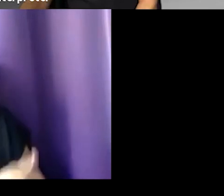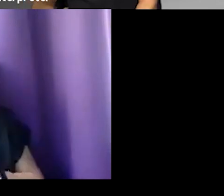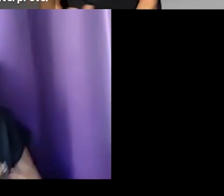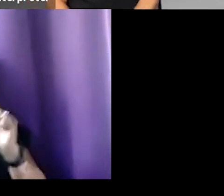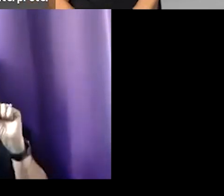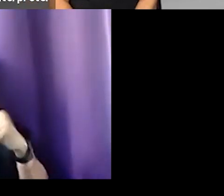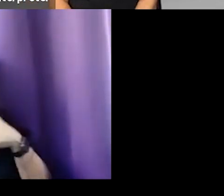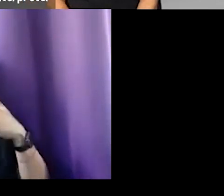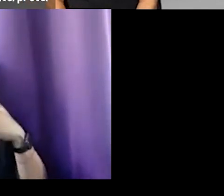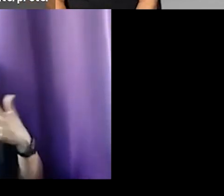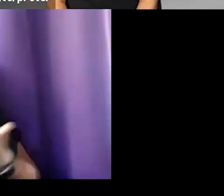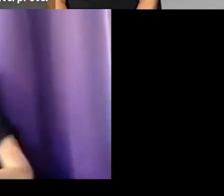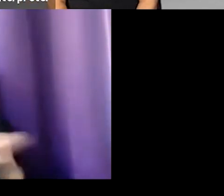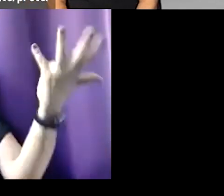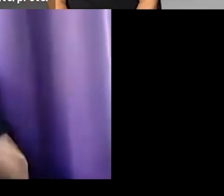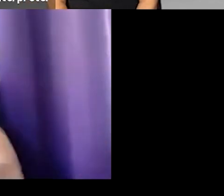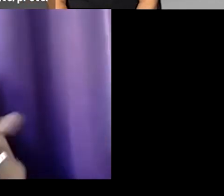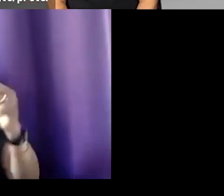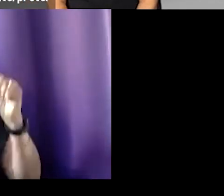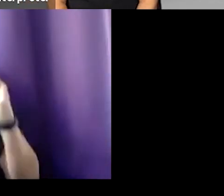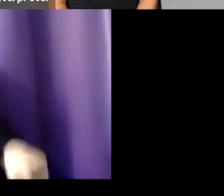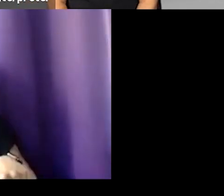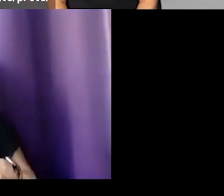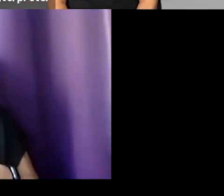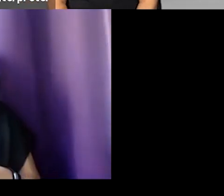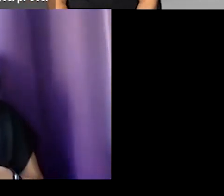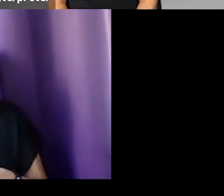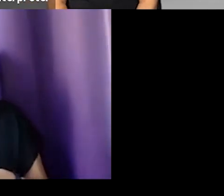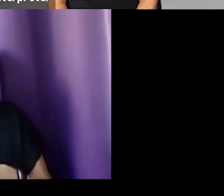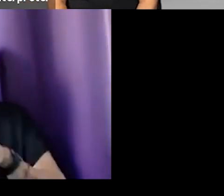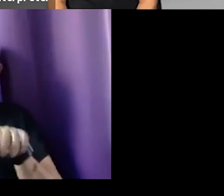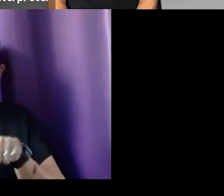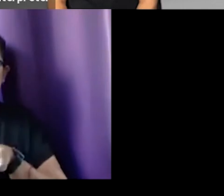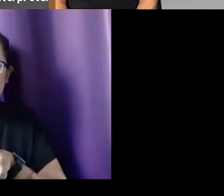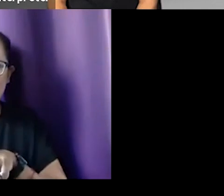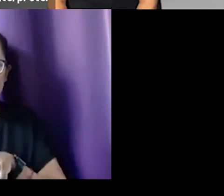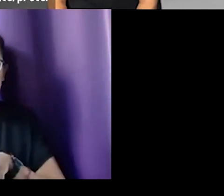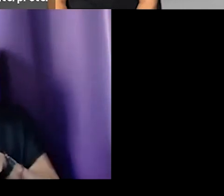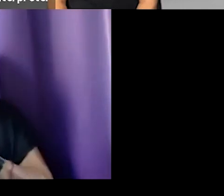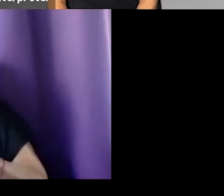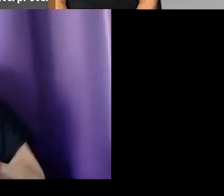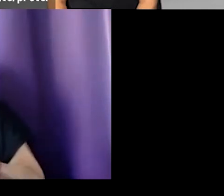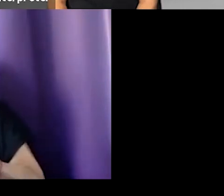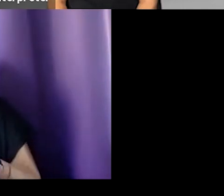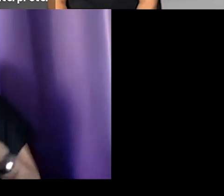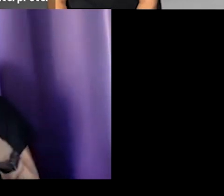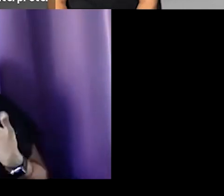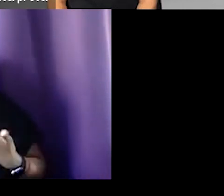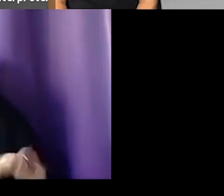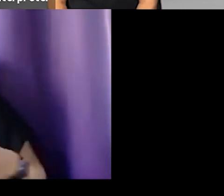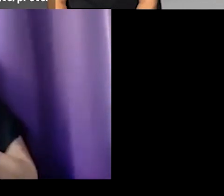data, and the technologies they use for that data management. The last thing I'll say is that, you know, this issue.